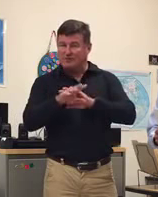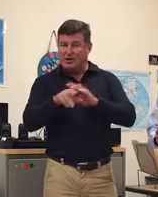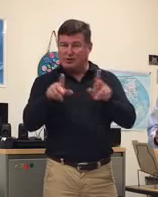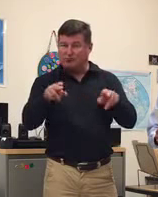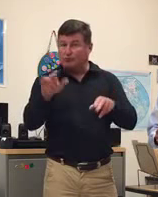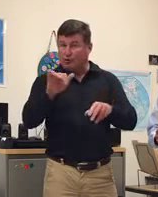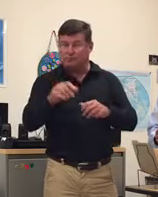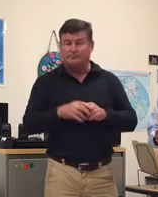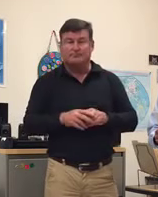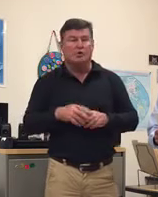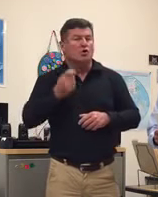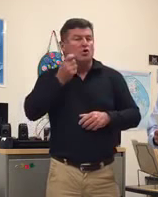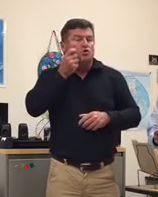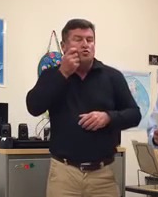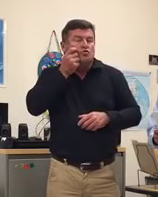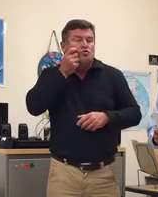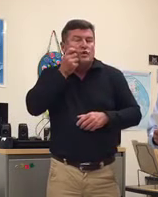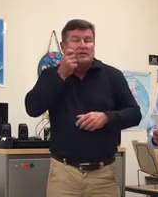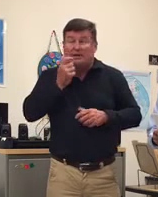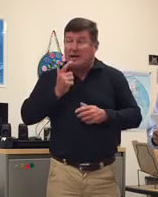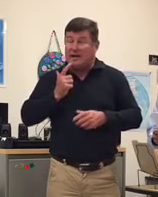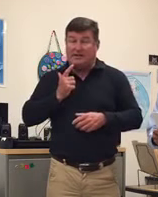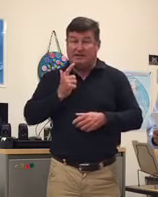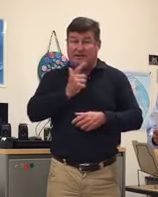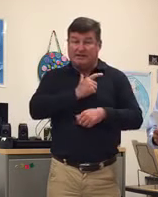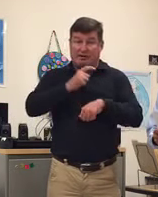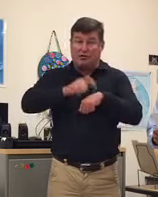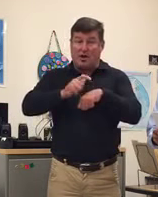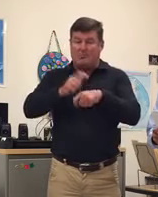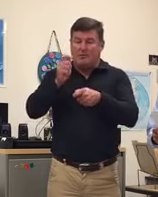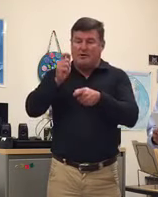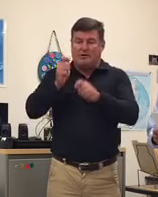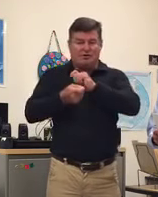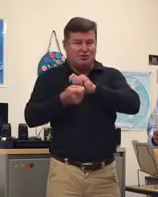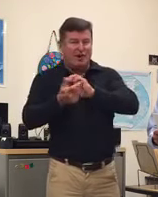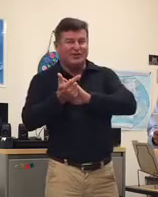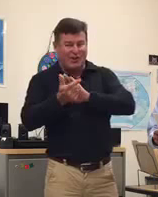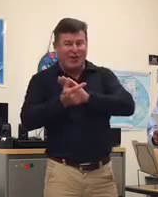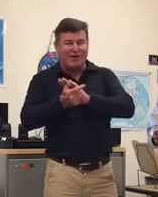Now an important revision of the law that occurred during this legislative session,